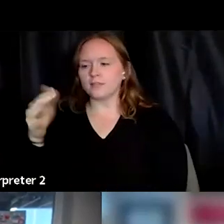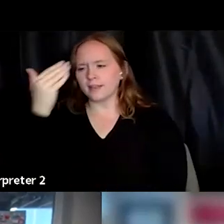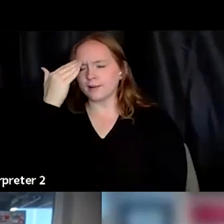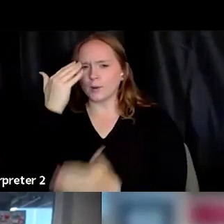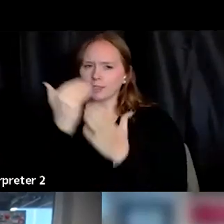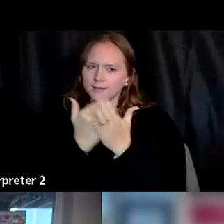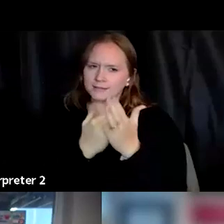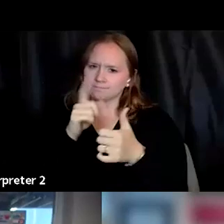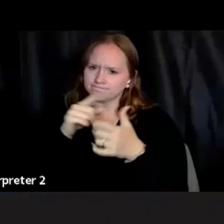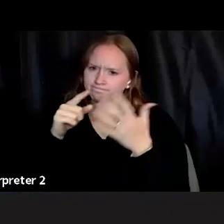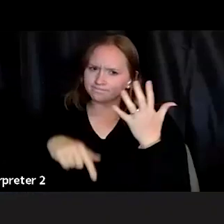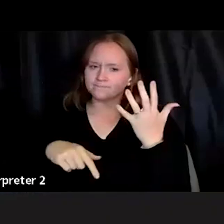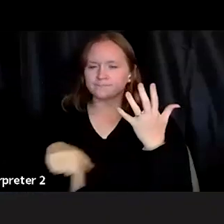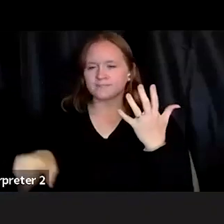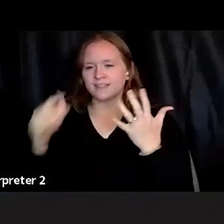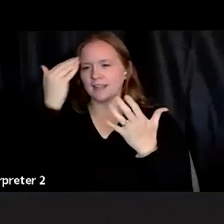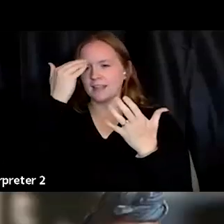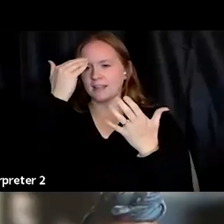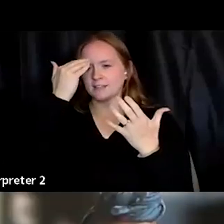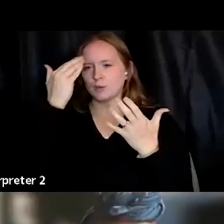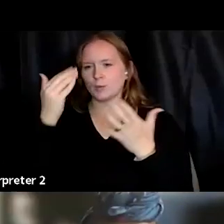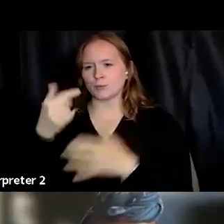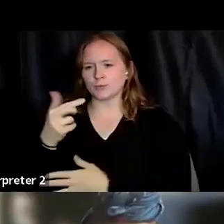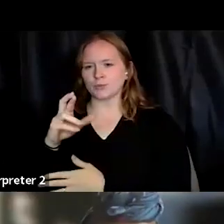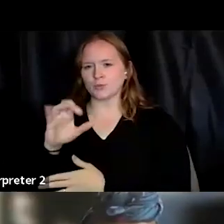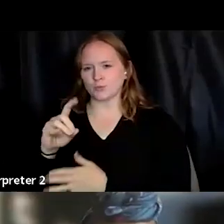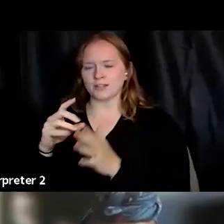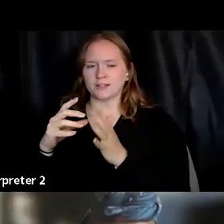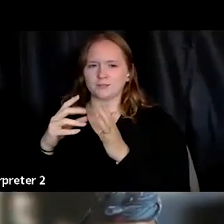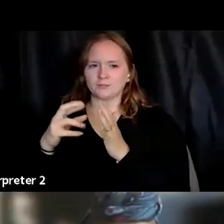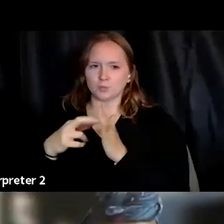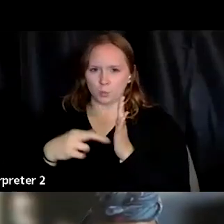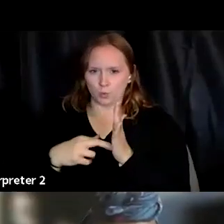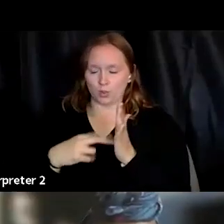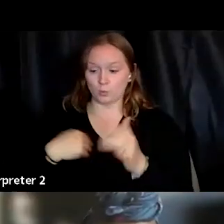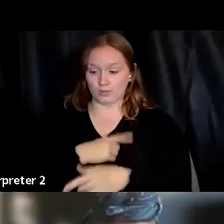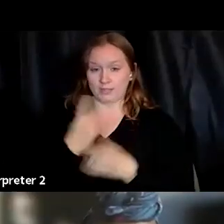and they're well aware of the grid rules. What we need to do is present the evidence